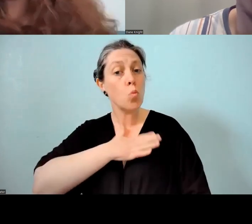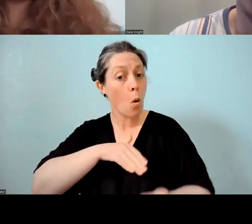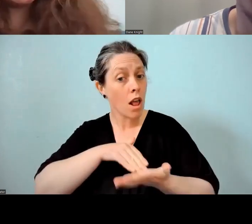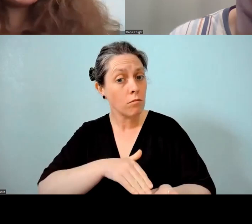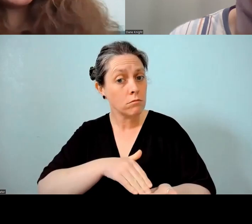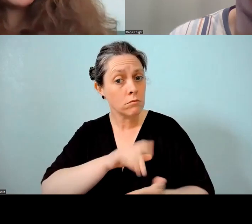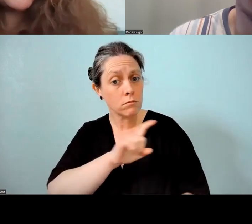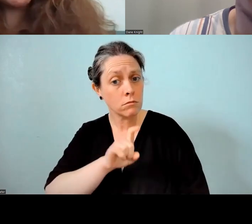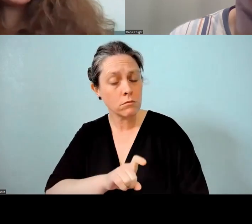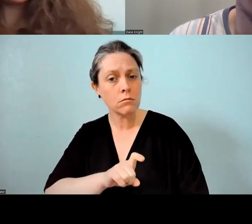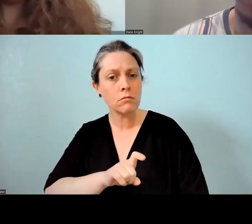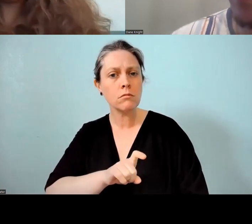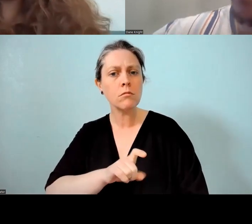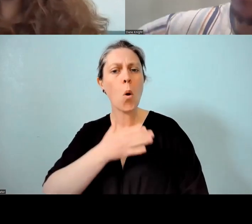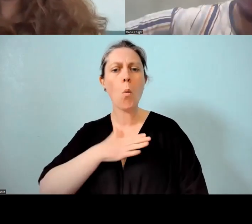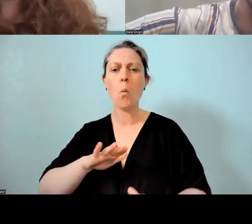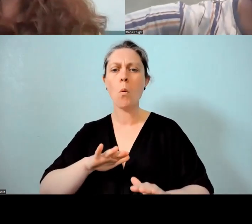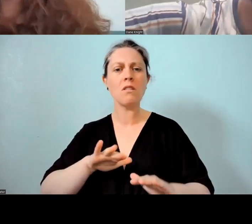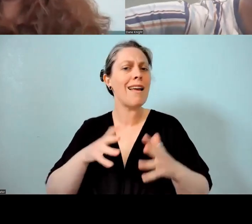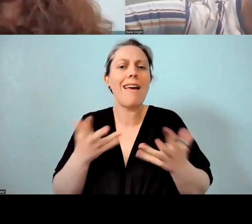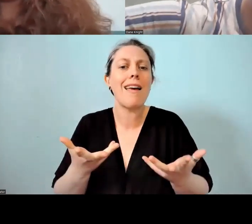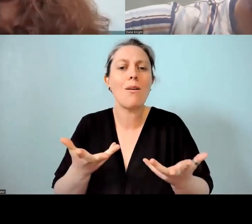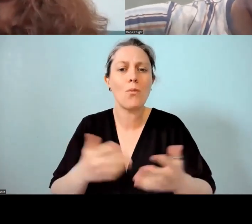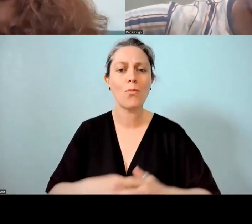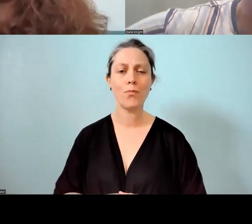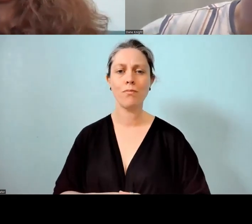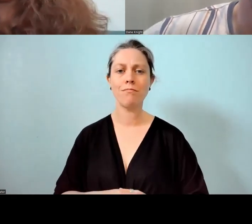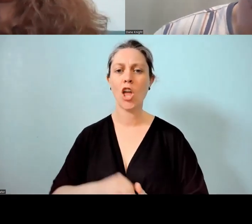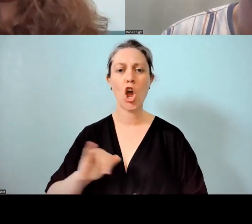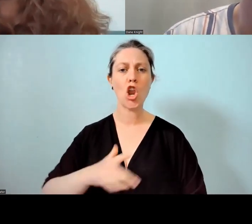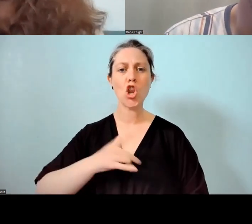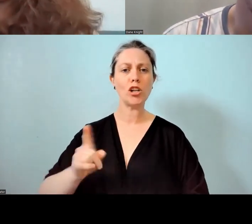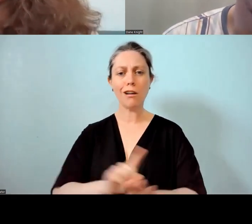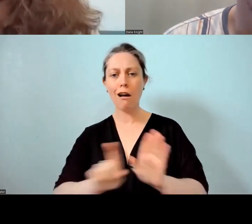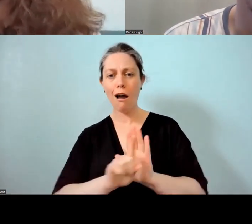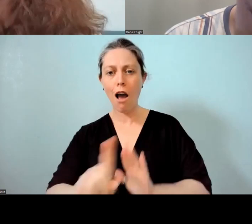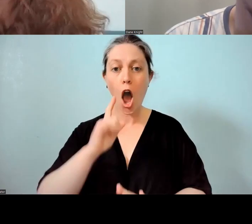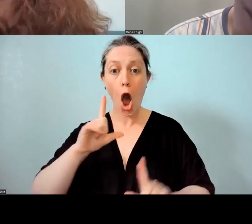How they want help, you know, so instead of just going ahead and doing something because I think, "Oh, you are in a wheelchair."